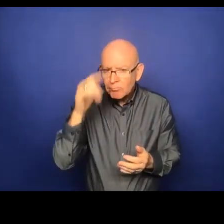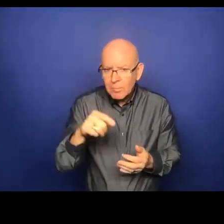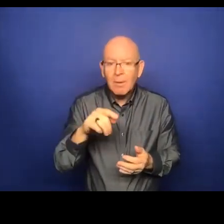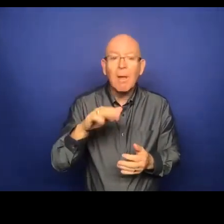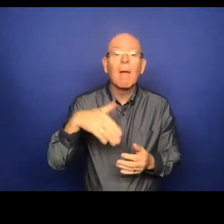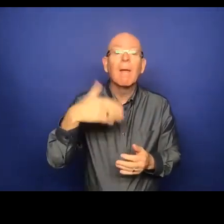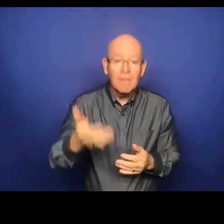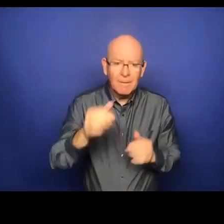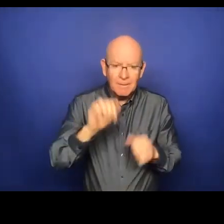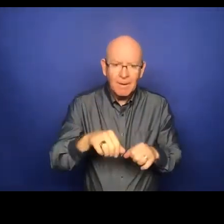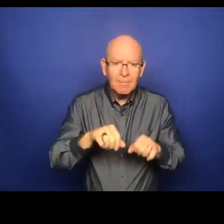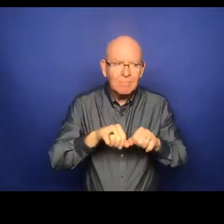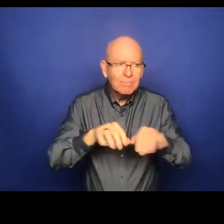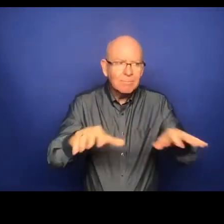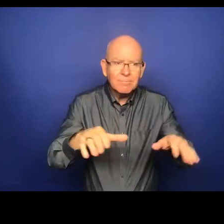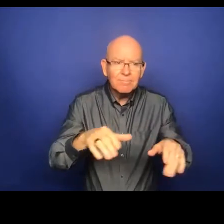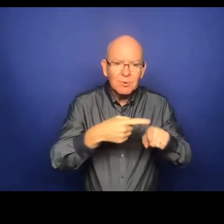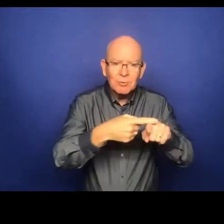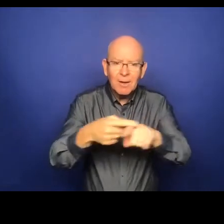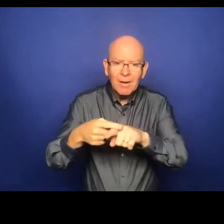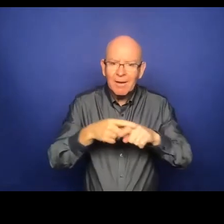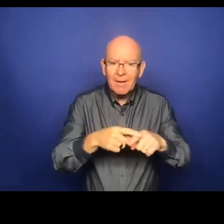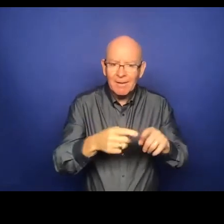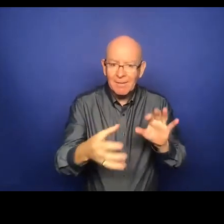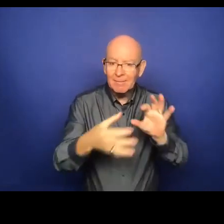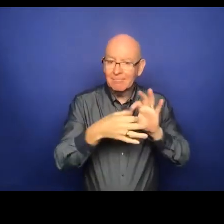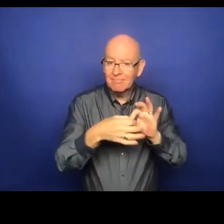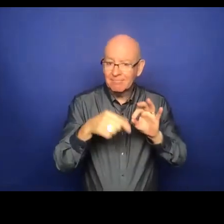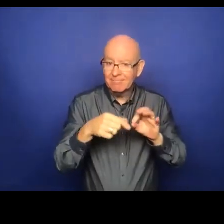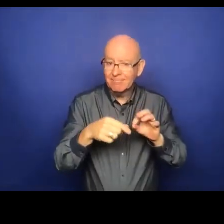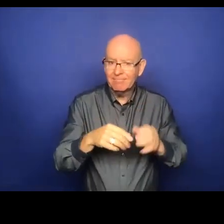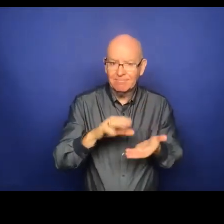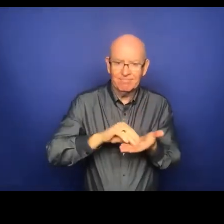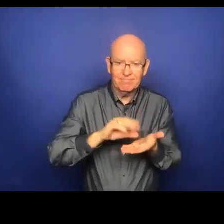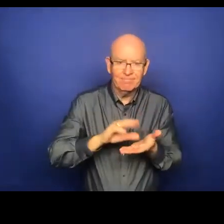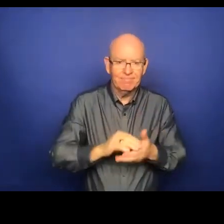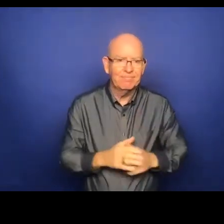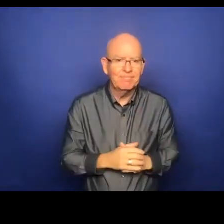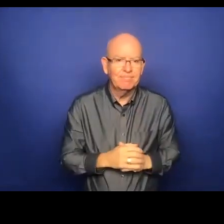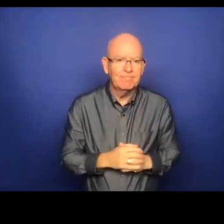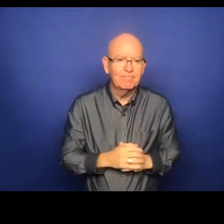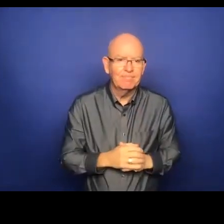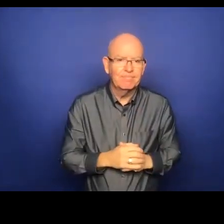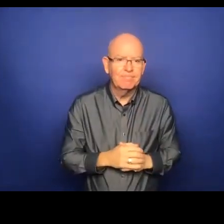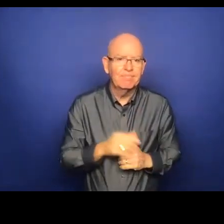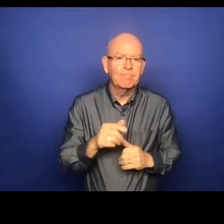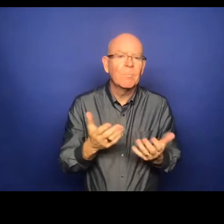on the world data Forum website and international disability alliance website.